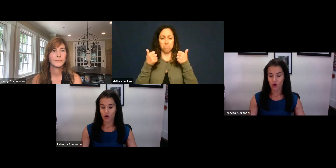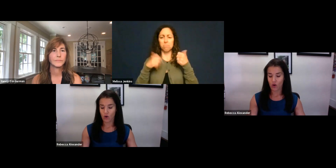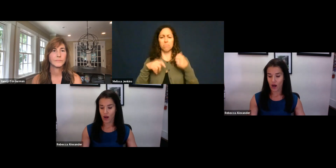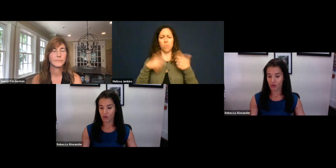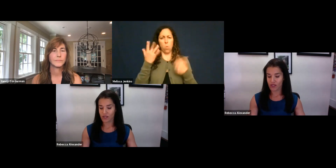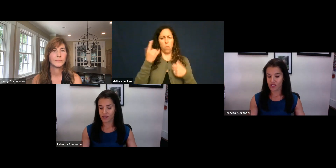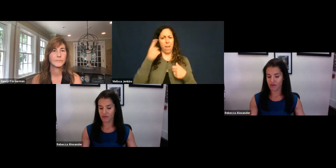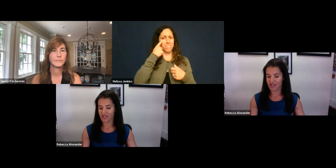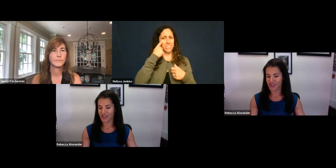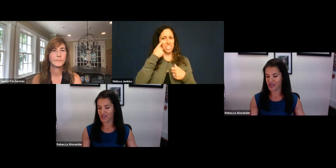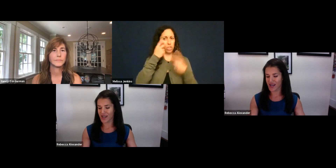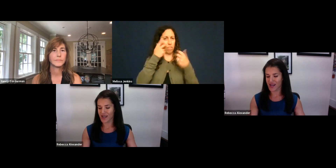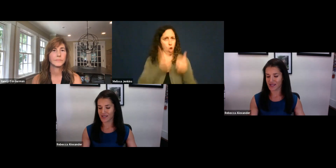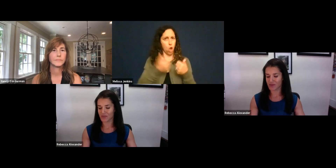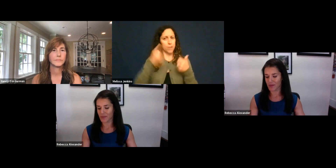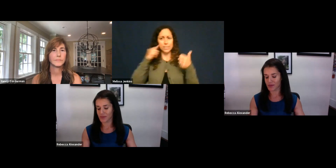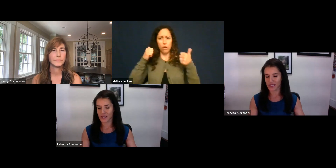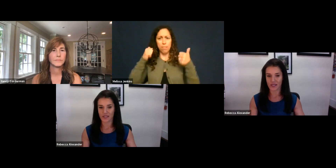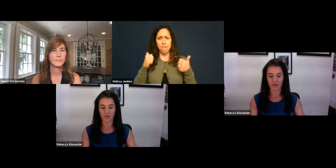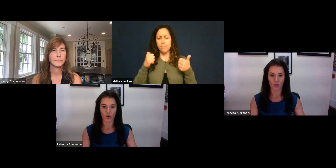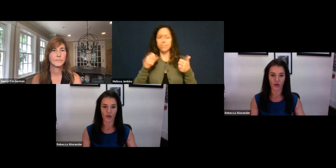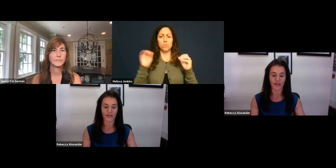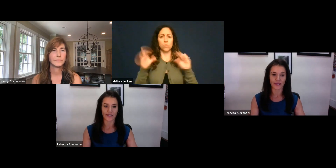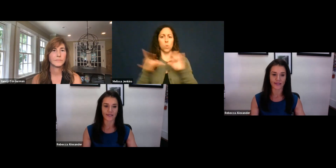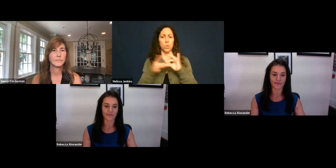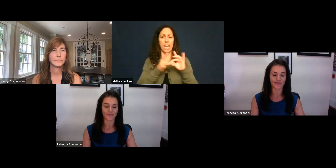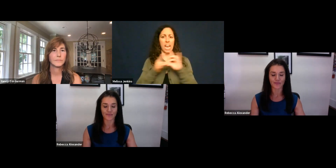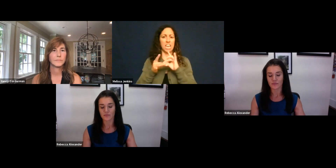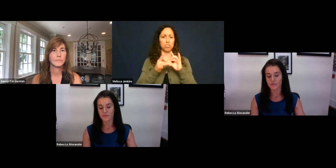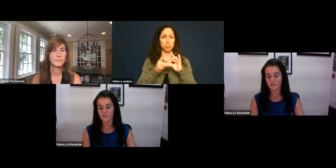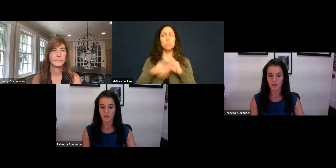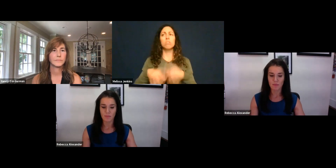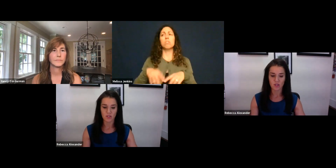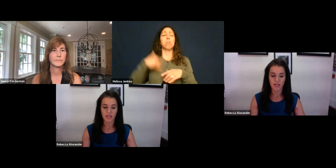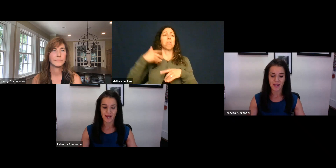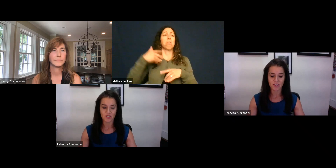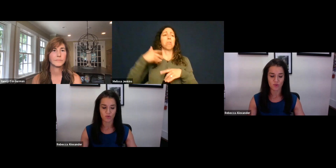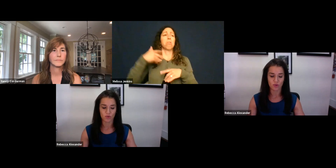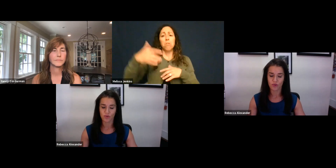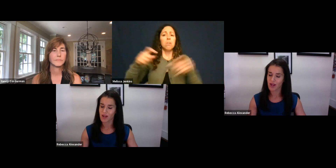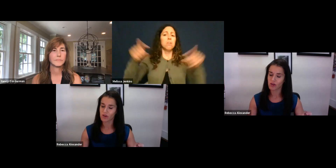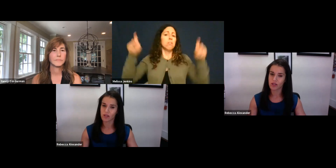So I was given hearing aids, probably at some point in middle to high school for that cookie